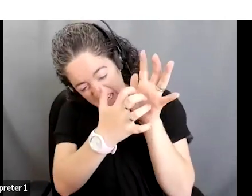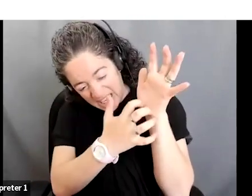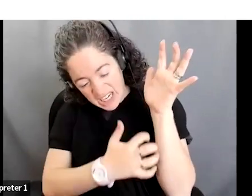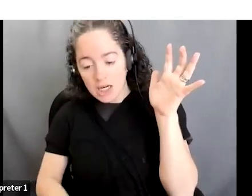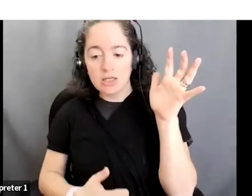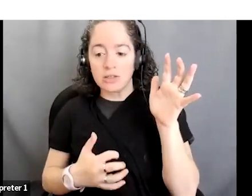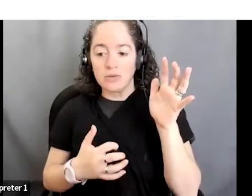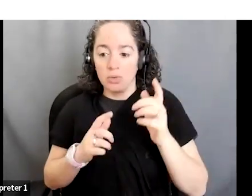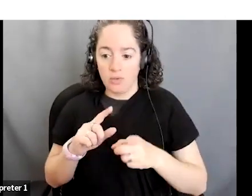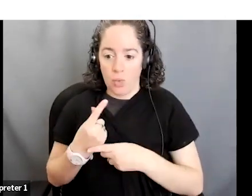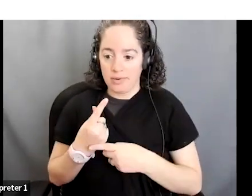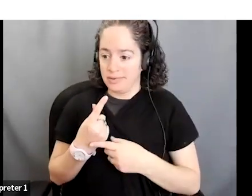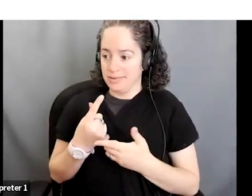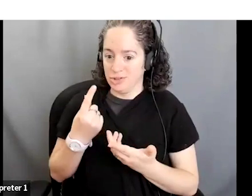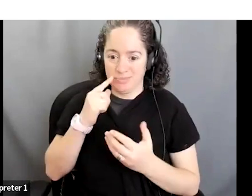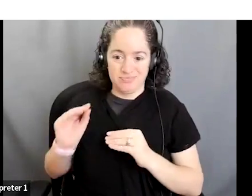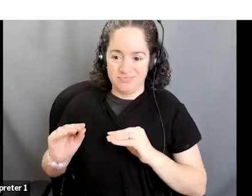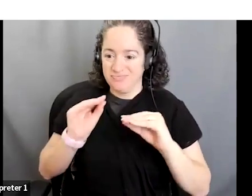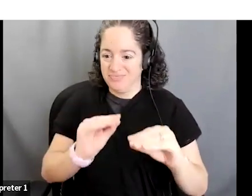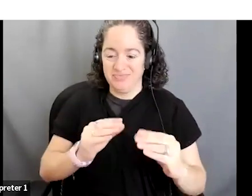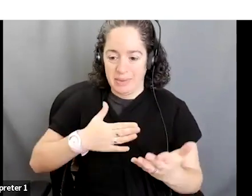originally with about three lines of CSS.